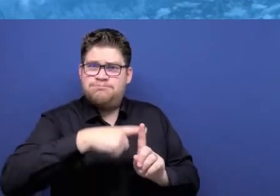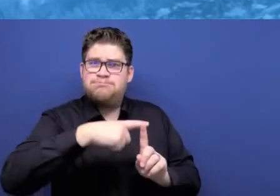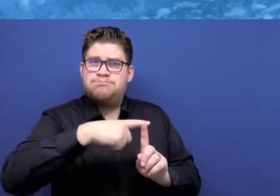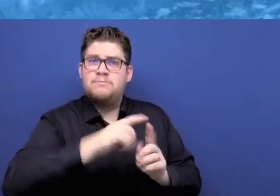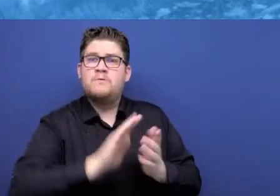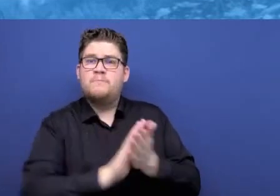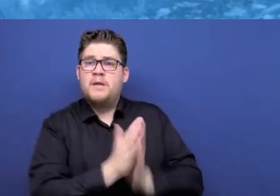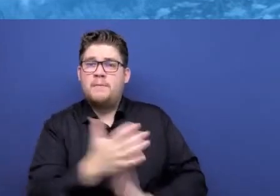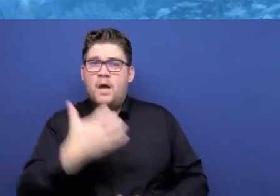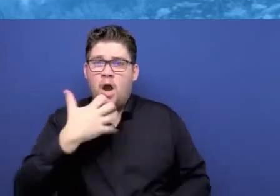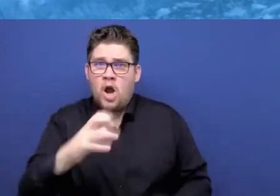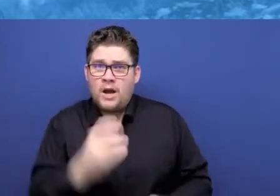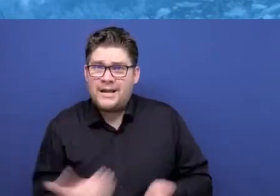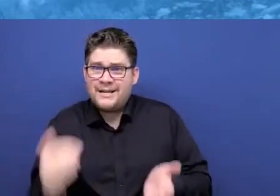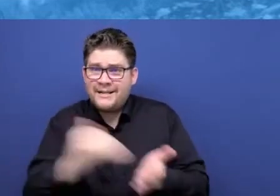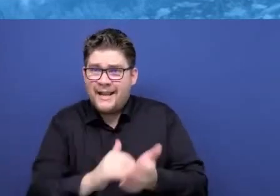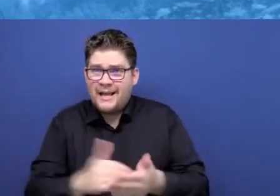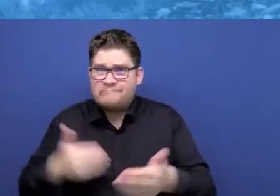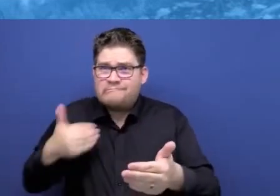over the coming days. Is that